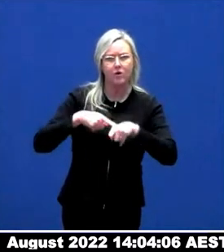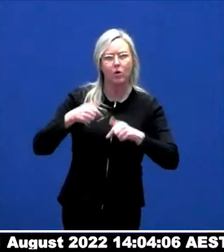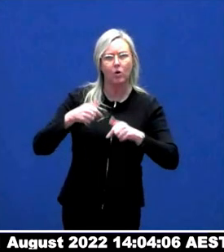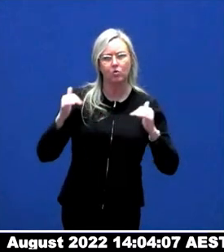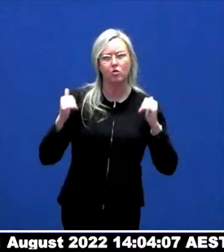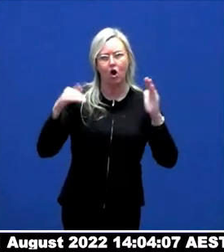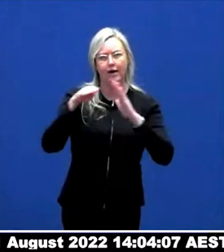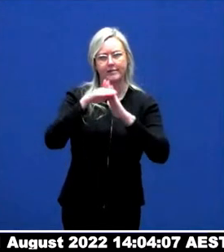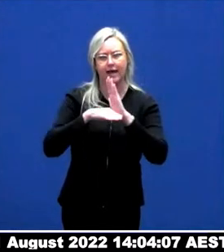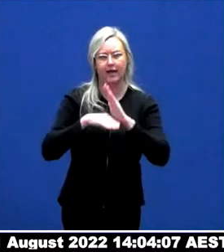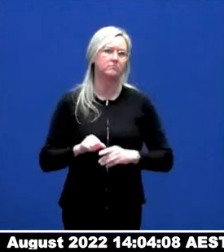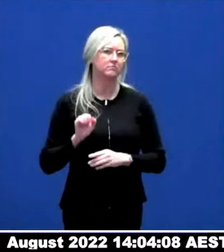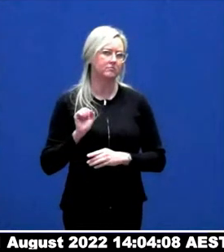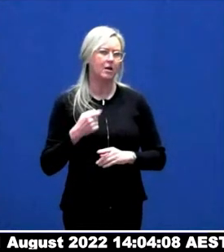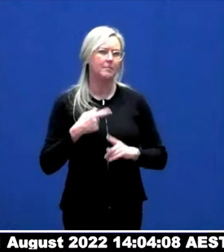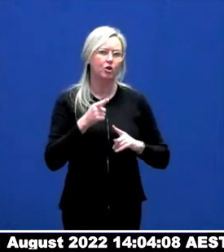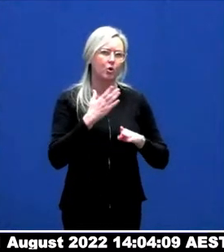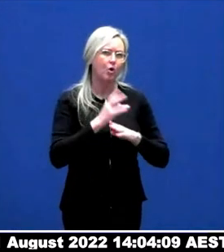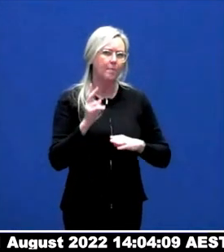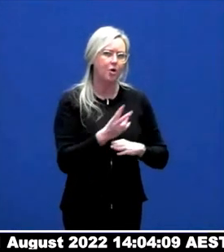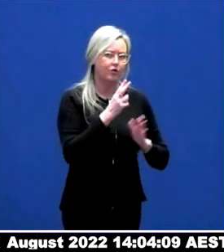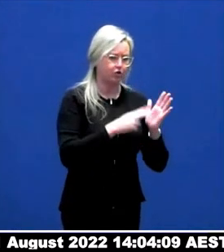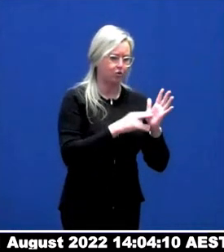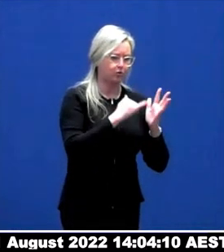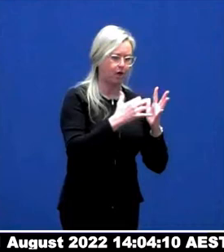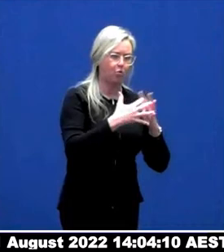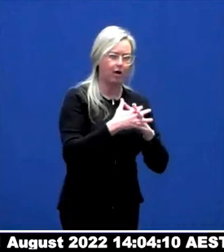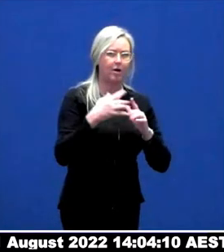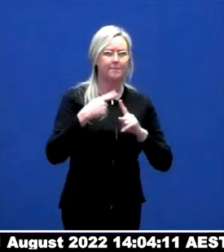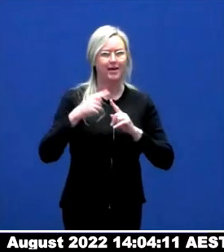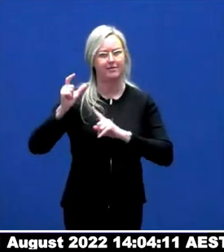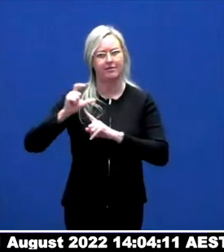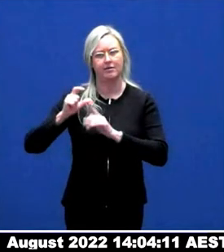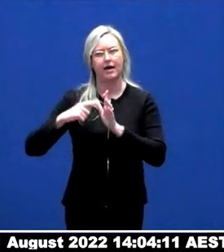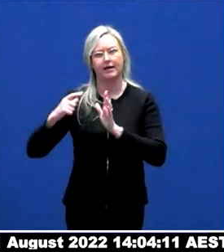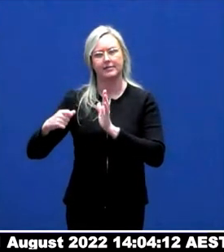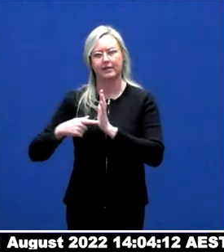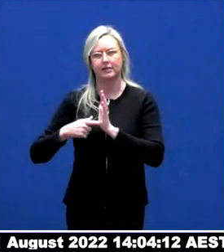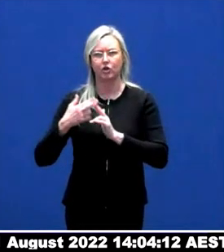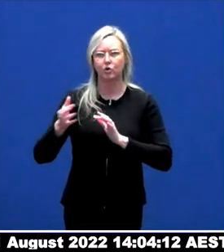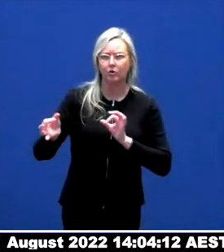And working across New South Wales and the ACT to plan and deliver NDIA